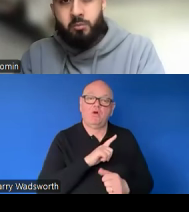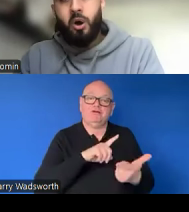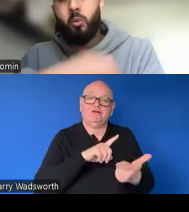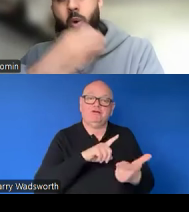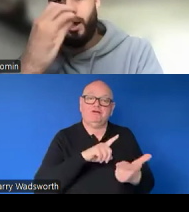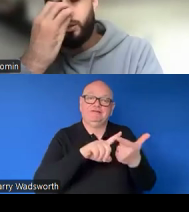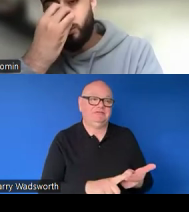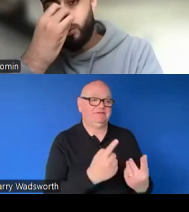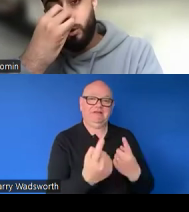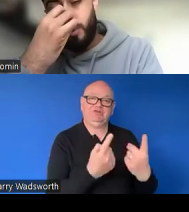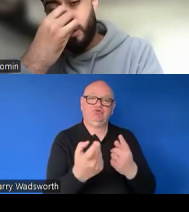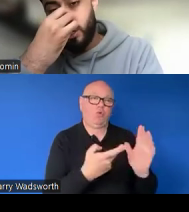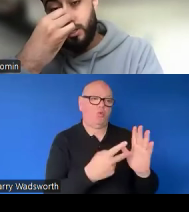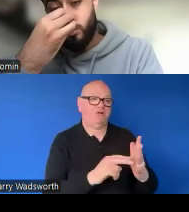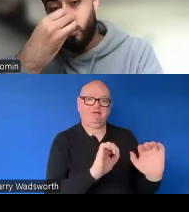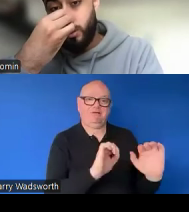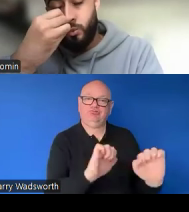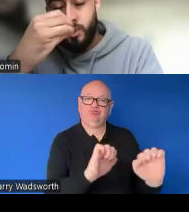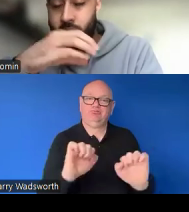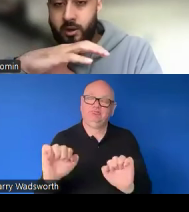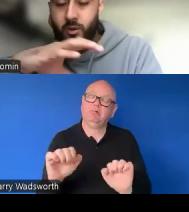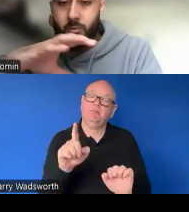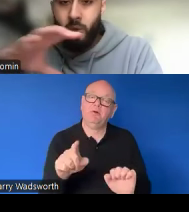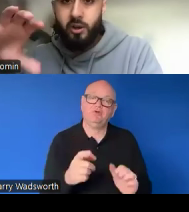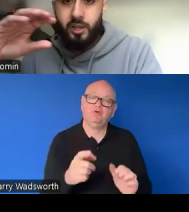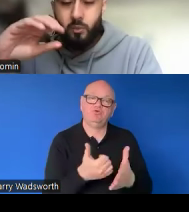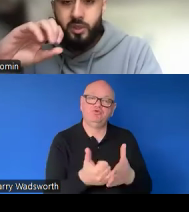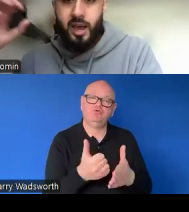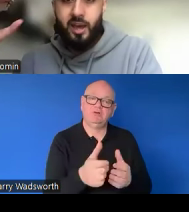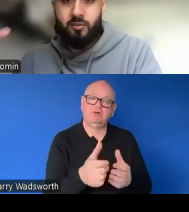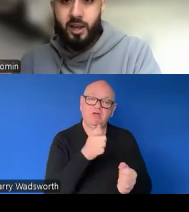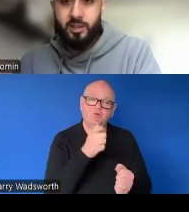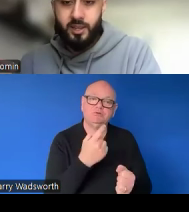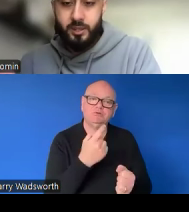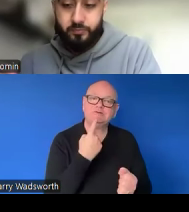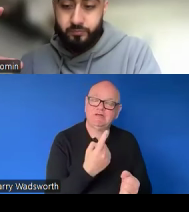but what I do mention is, within marketing and within advertising,